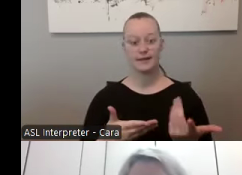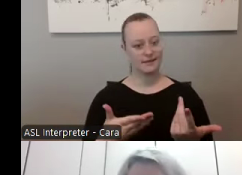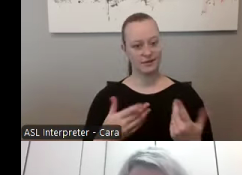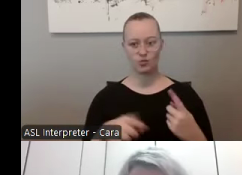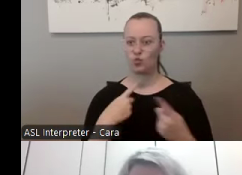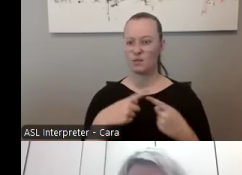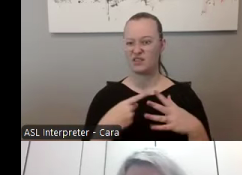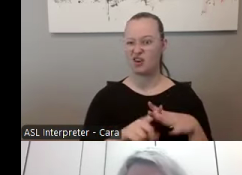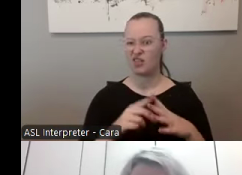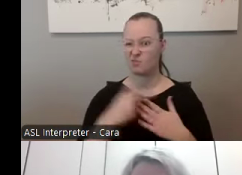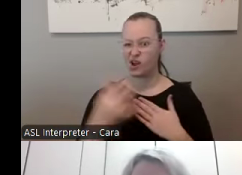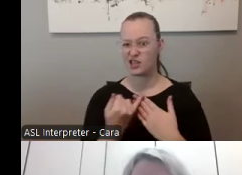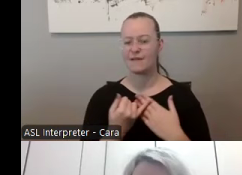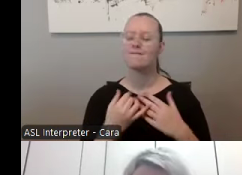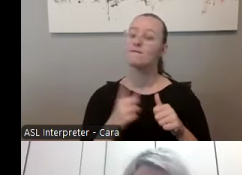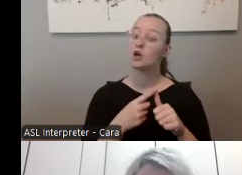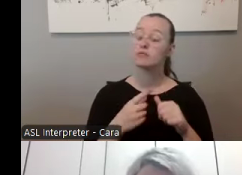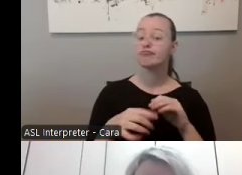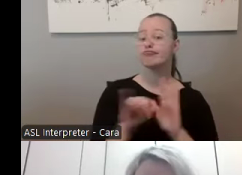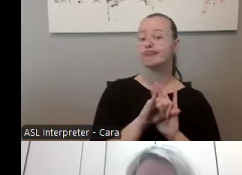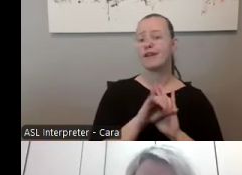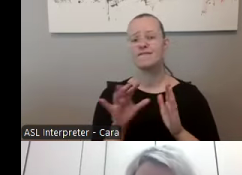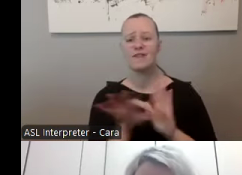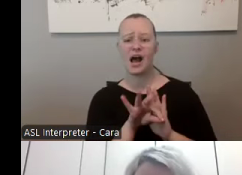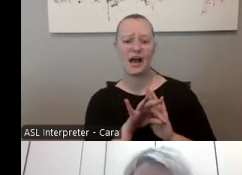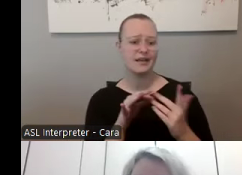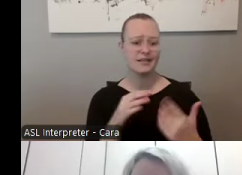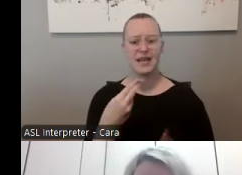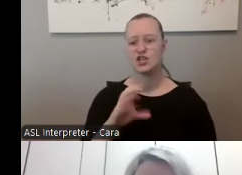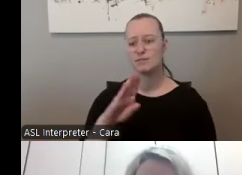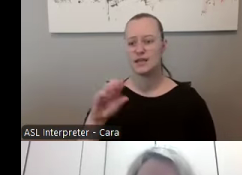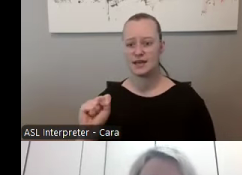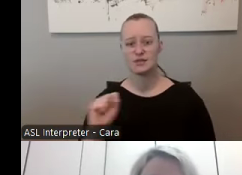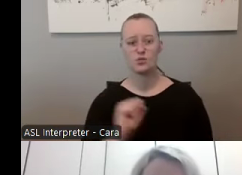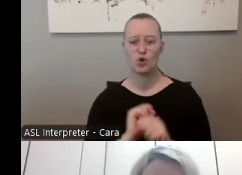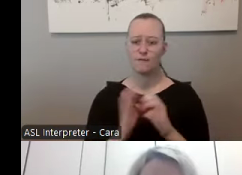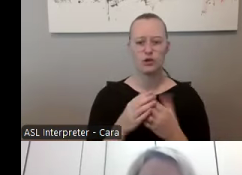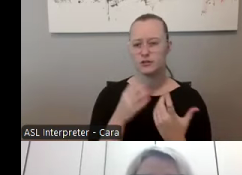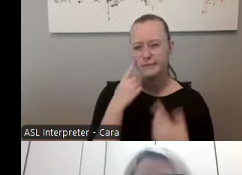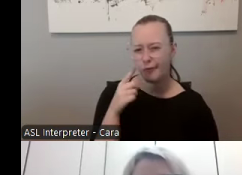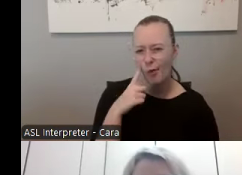first to identify and define what we considered the HCBS workforce to be for the purposes of this project.